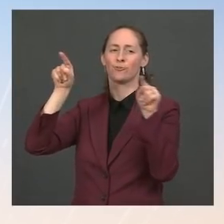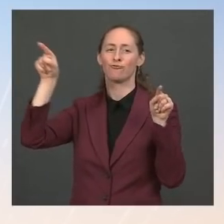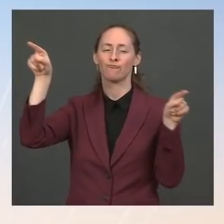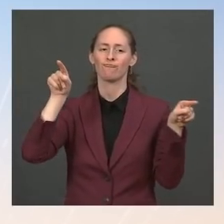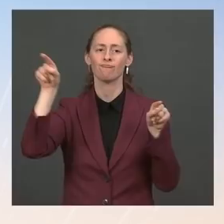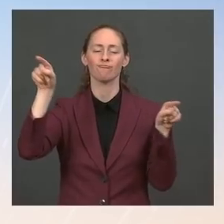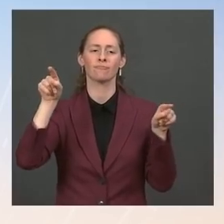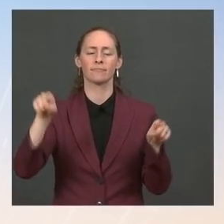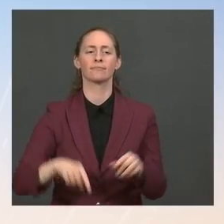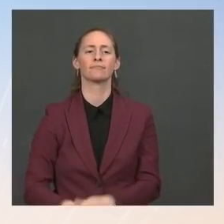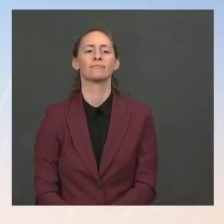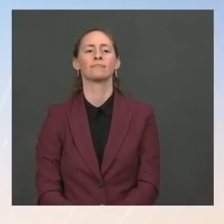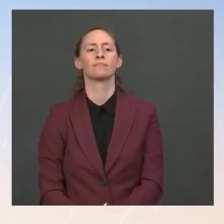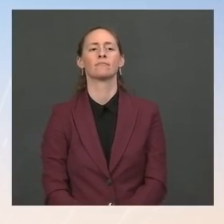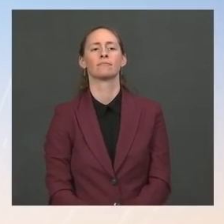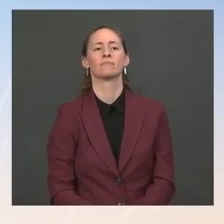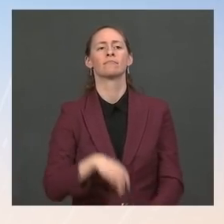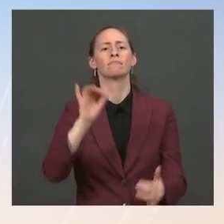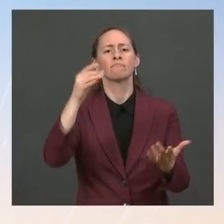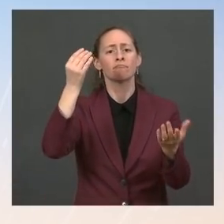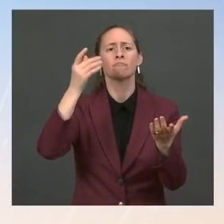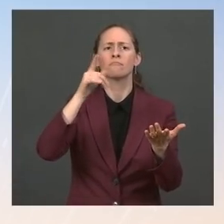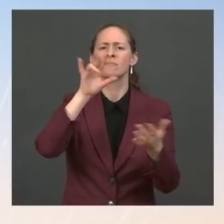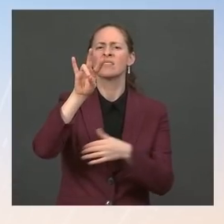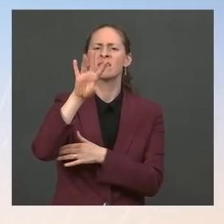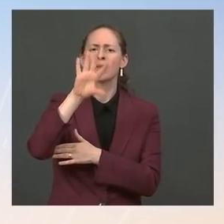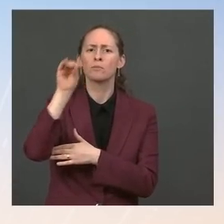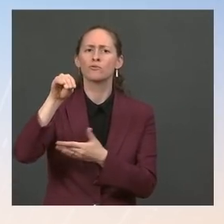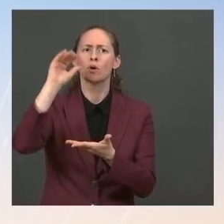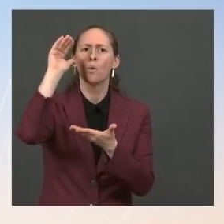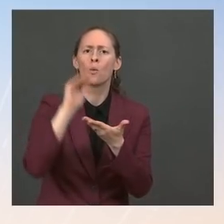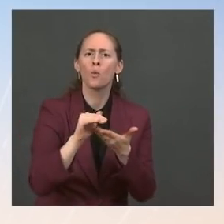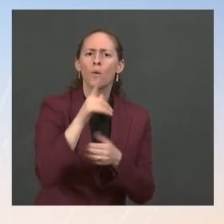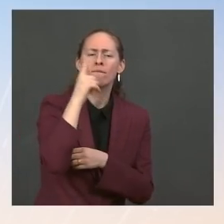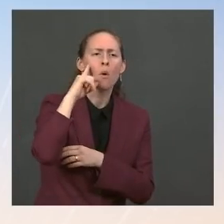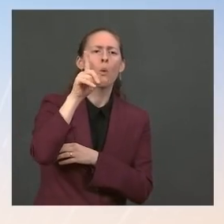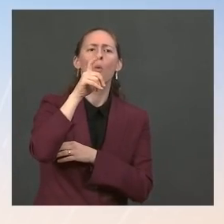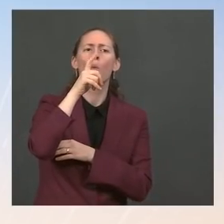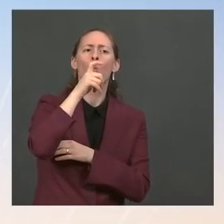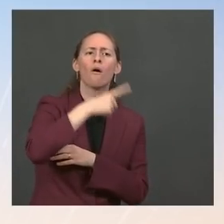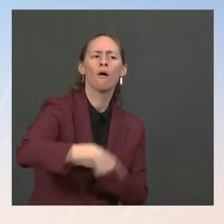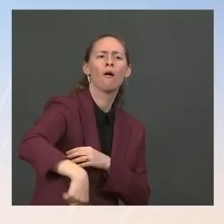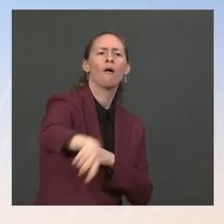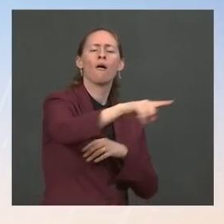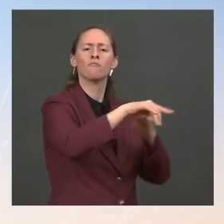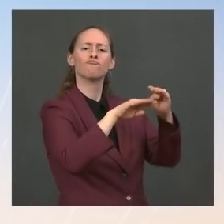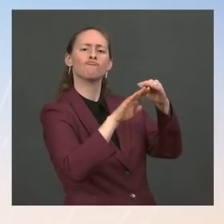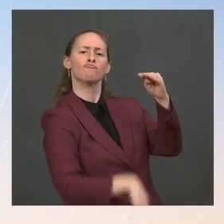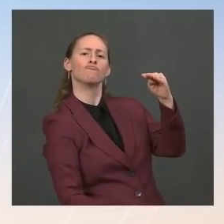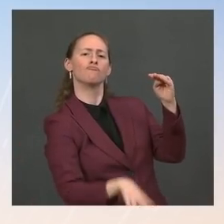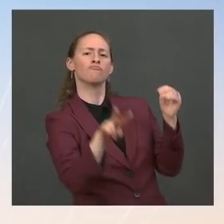with 54 million families making less than $200,000 a year getting a tax cut. What we also don't buy into,